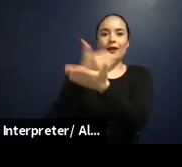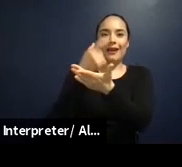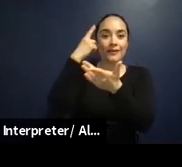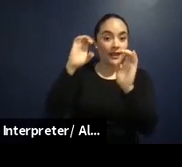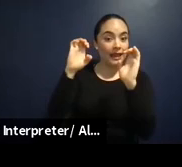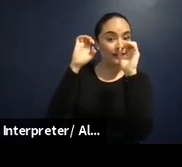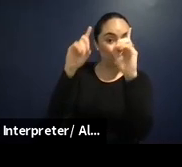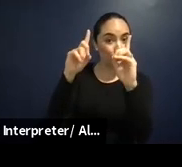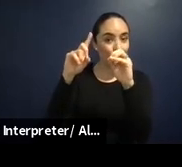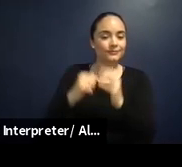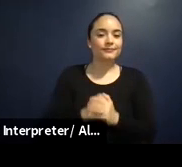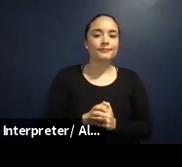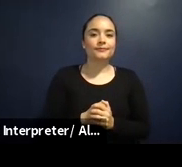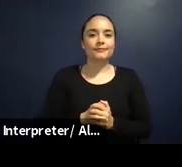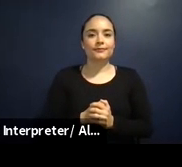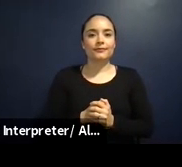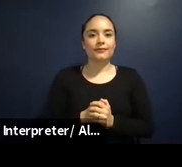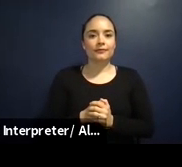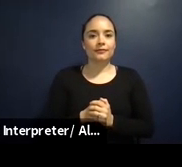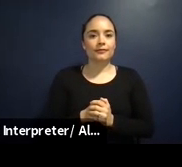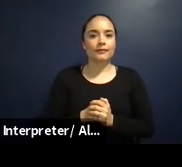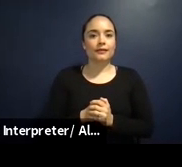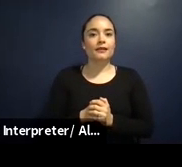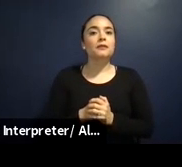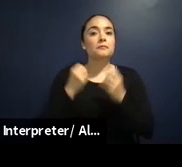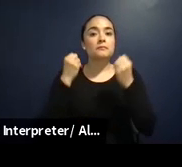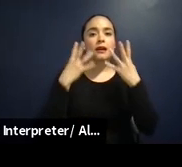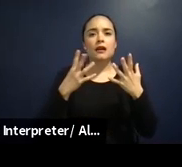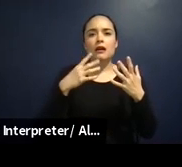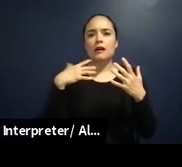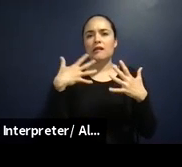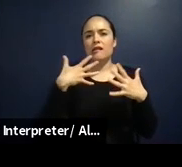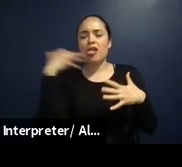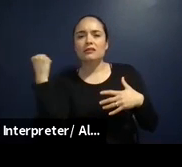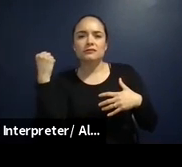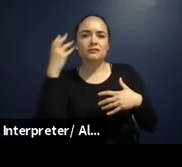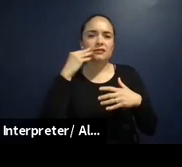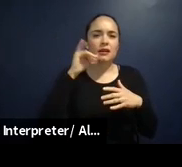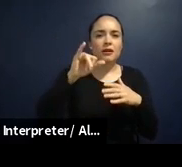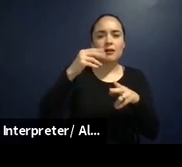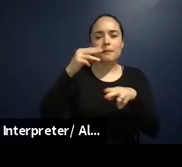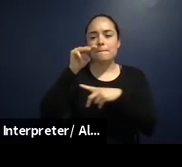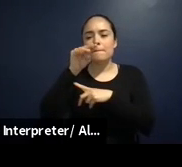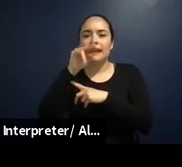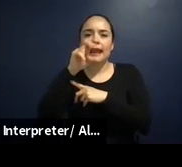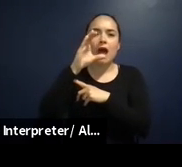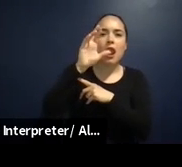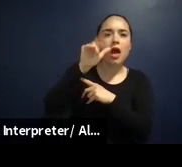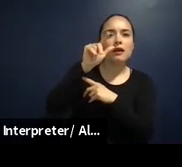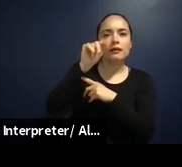So in Minecraft, we get basalt in the nether dimension, and so all across the nether, you